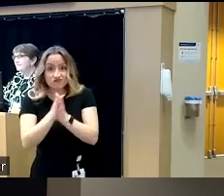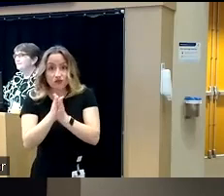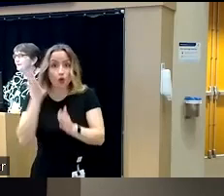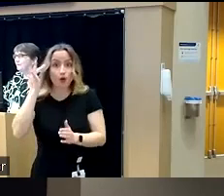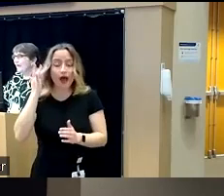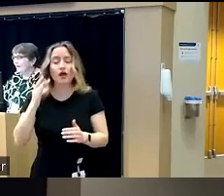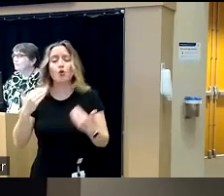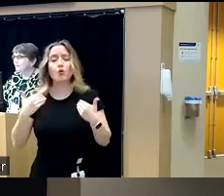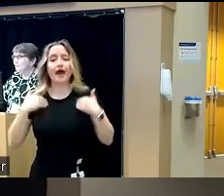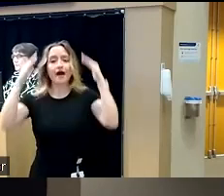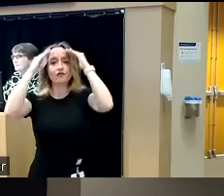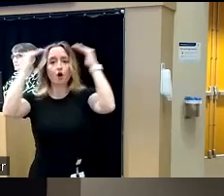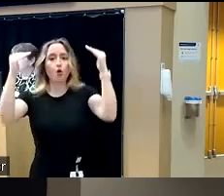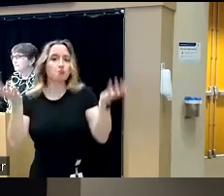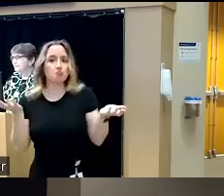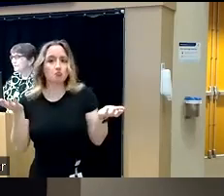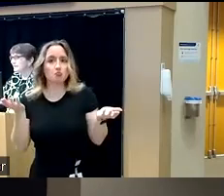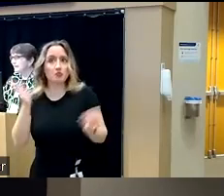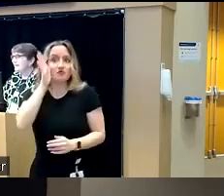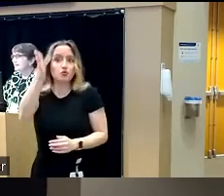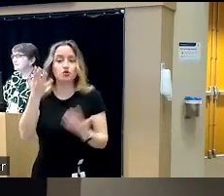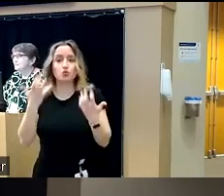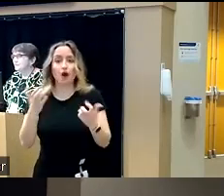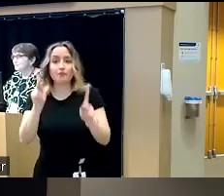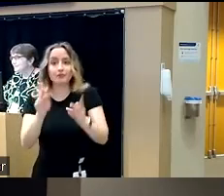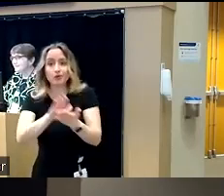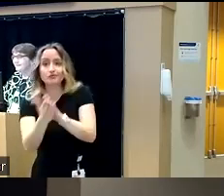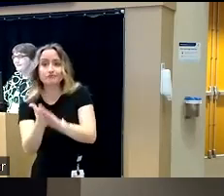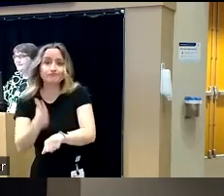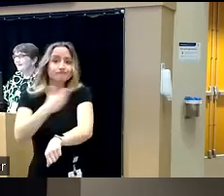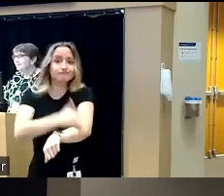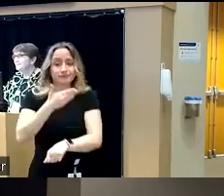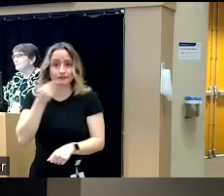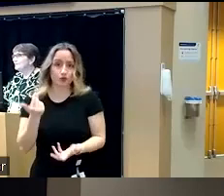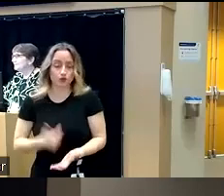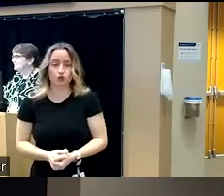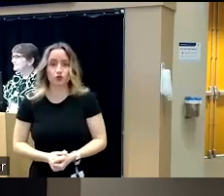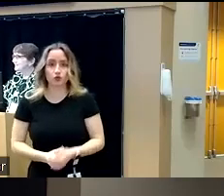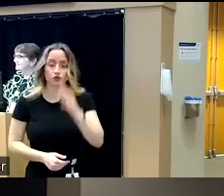that we have for people to get better it's it's really a lot of people think of it as